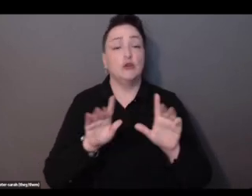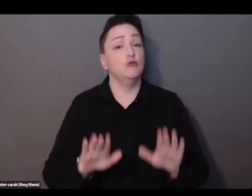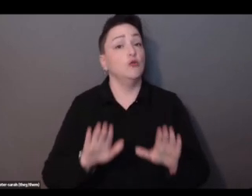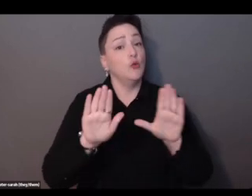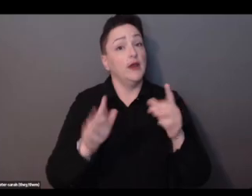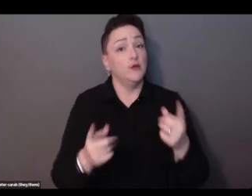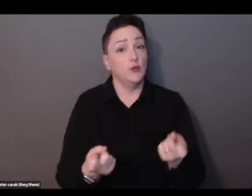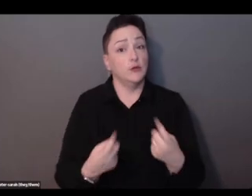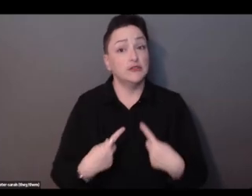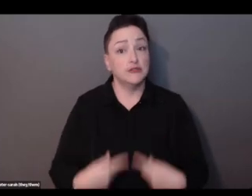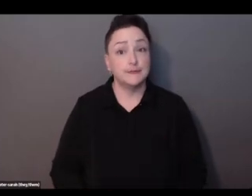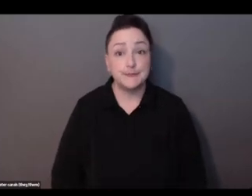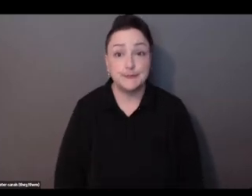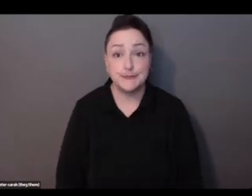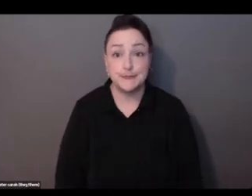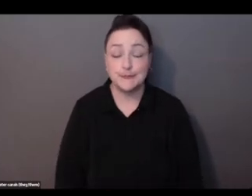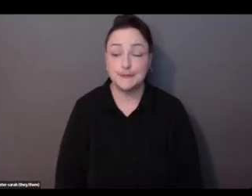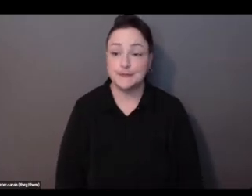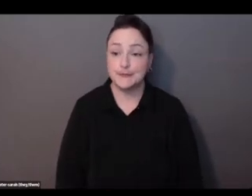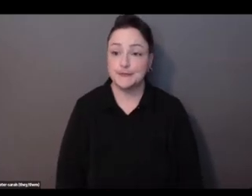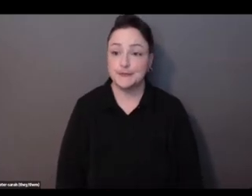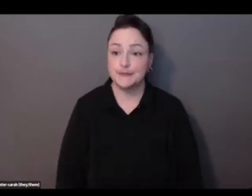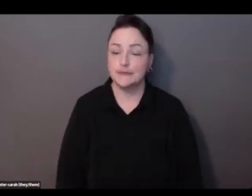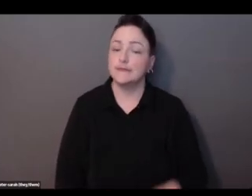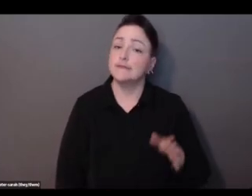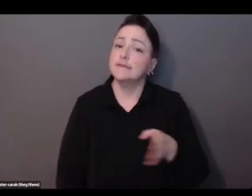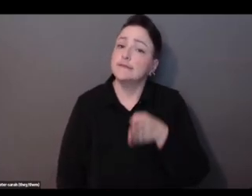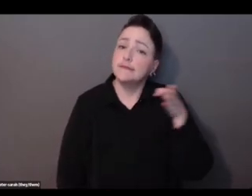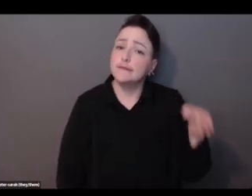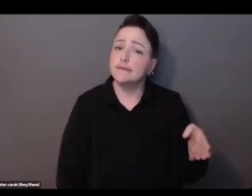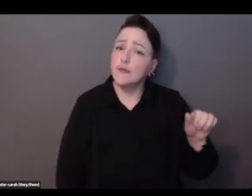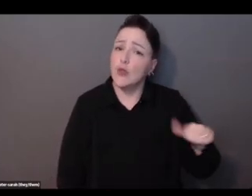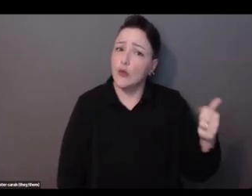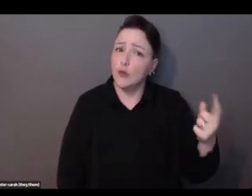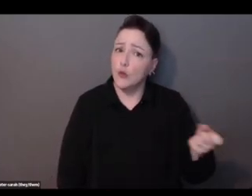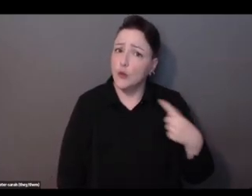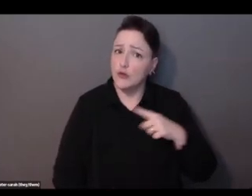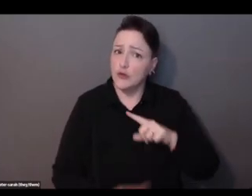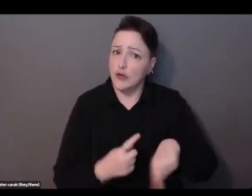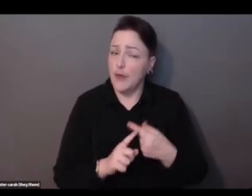I know I saw another question I think about California specifically,